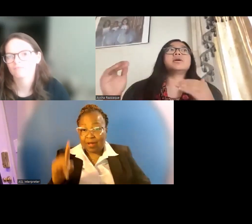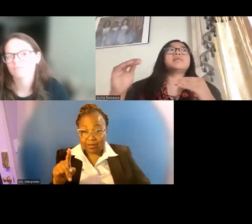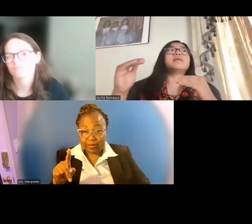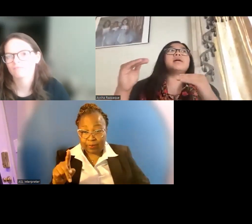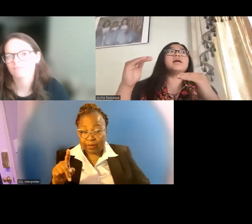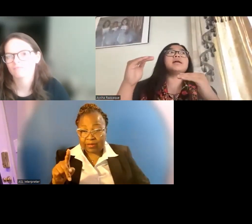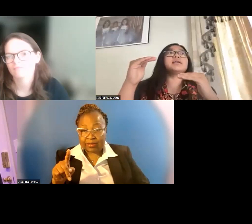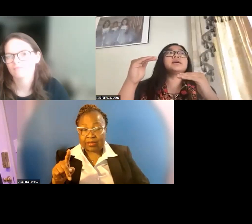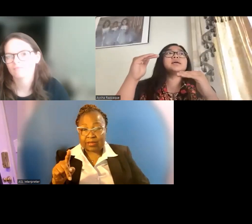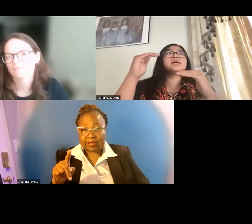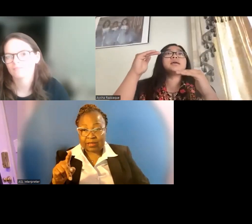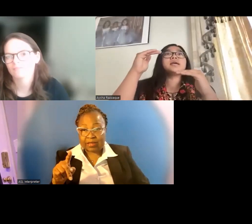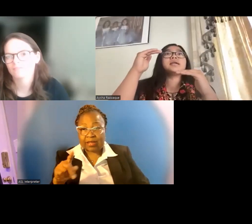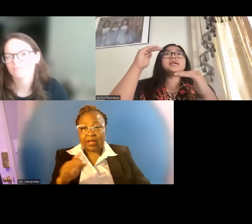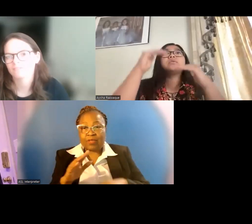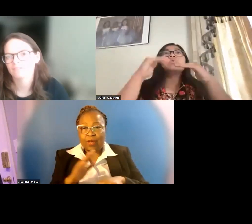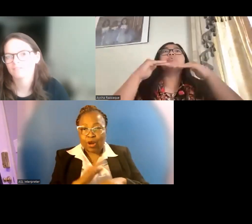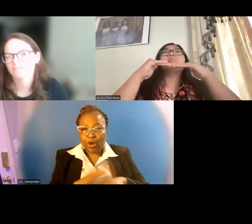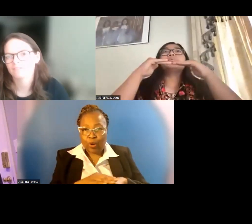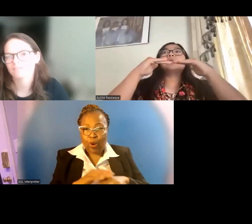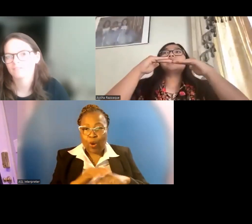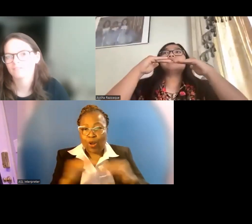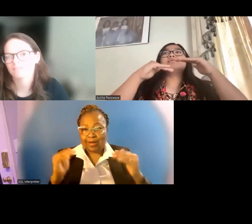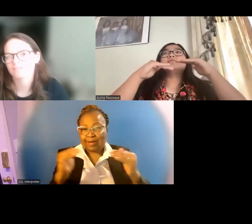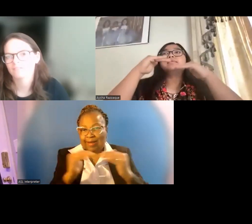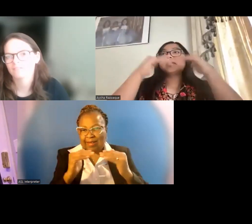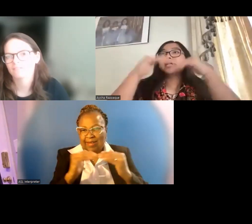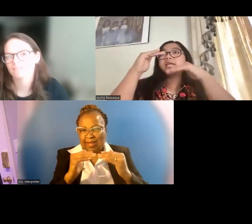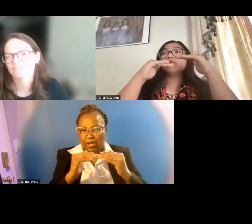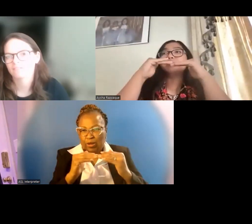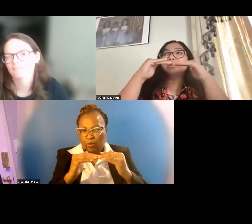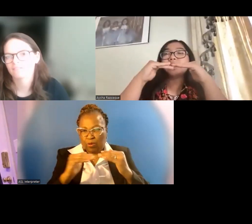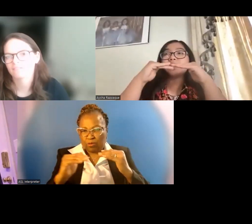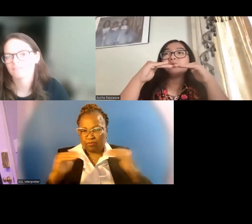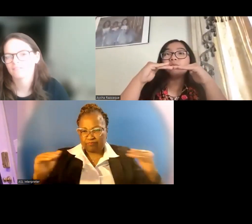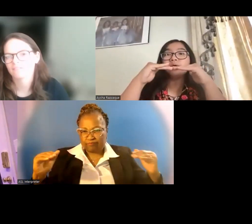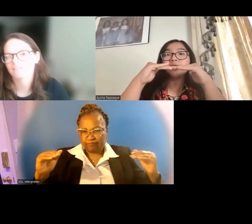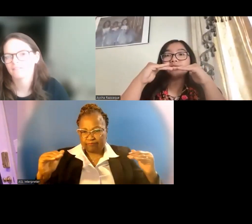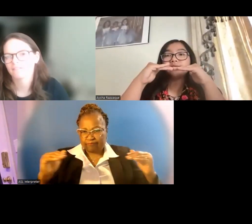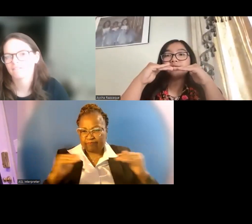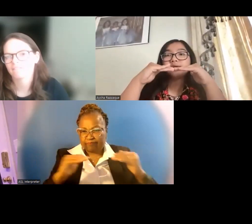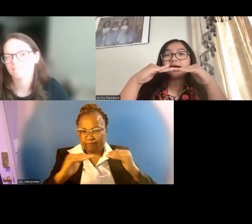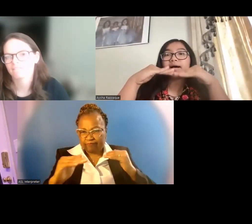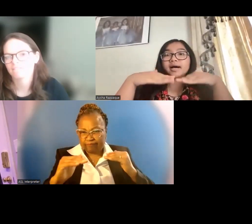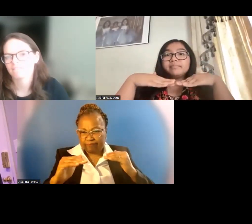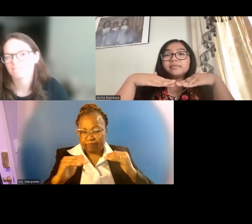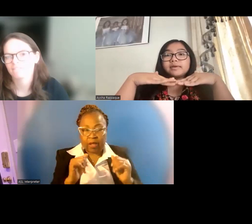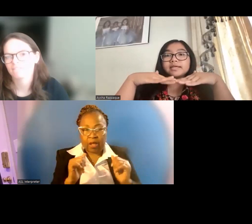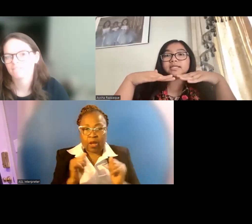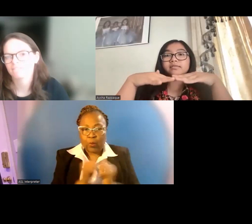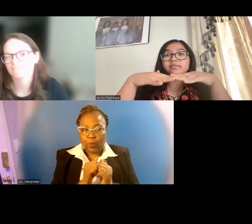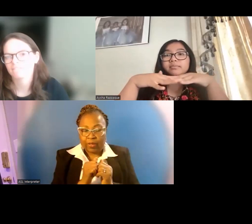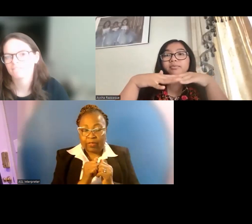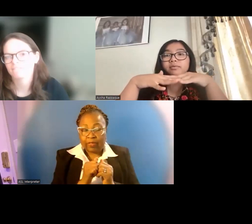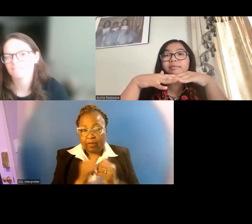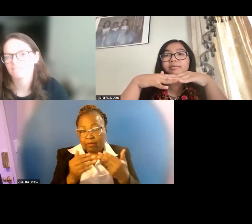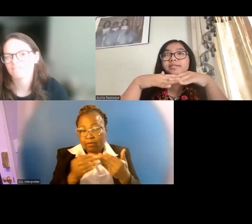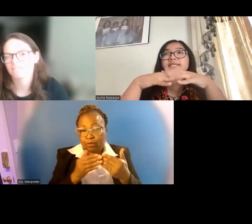they're on an equal plane, they're on an equal plane with the rest of the board members